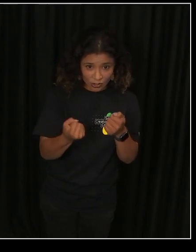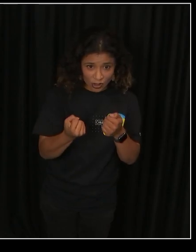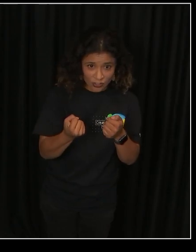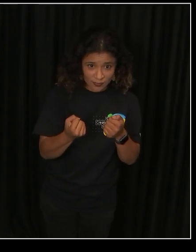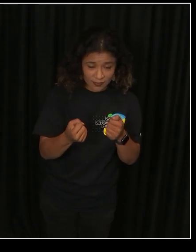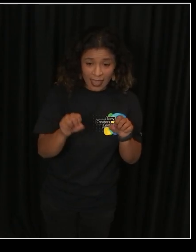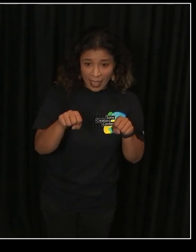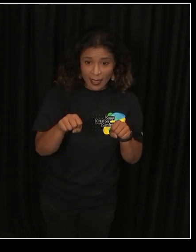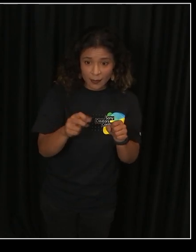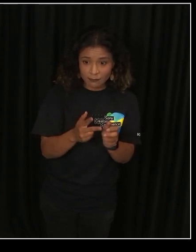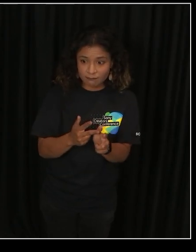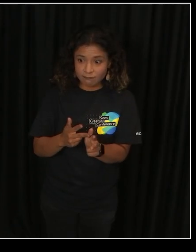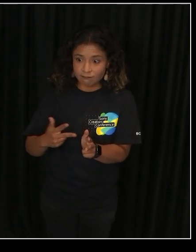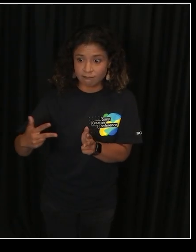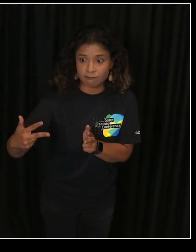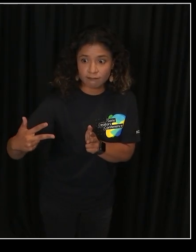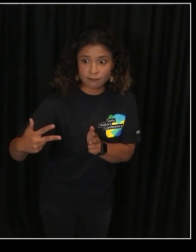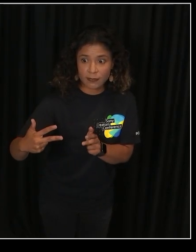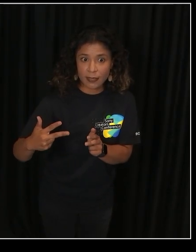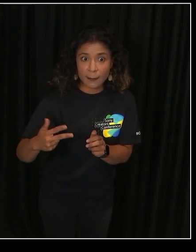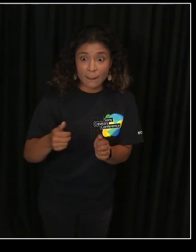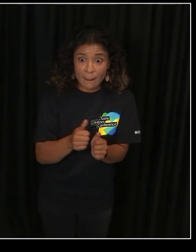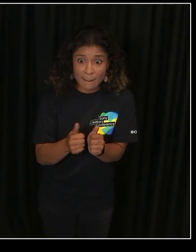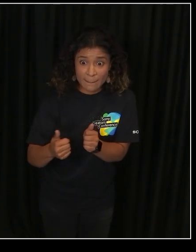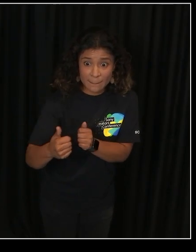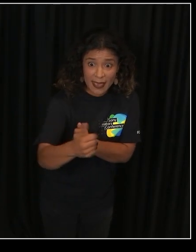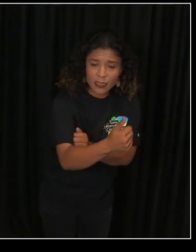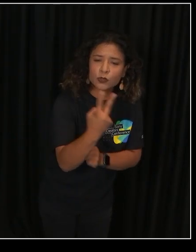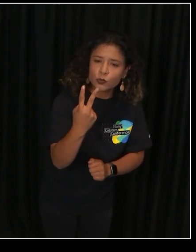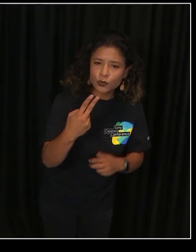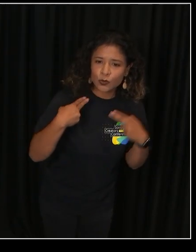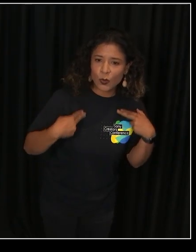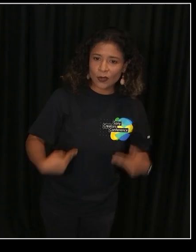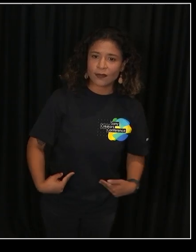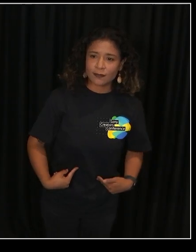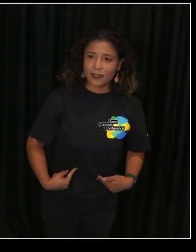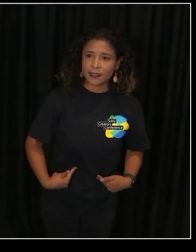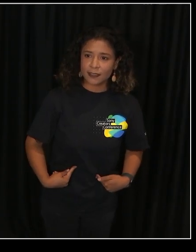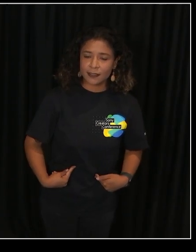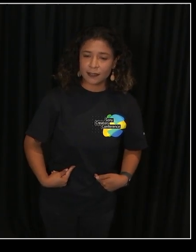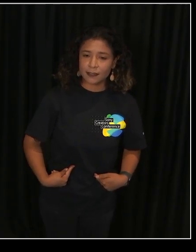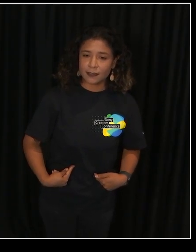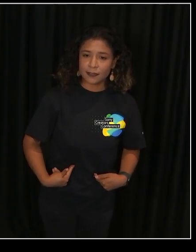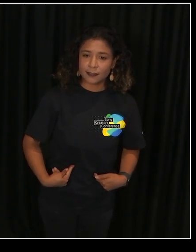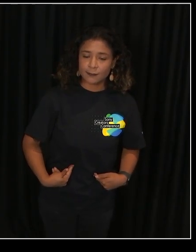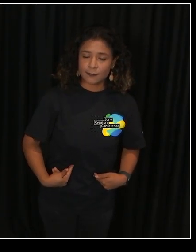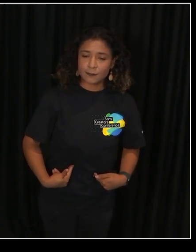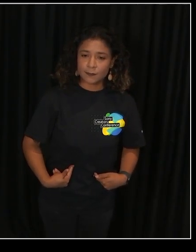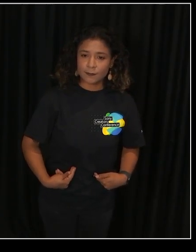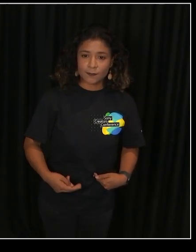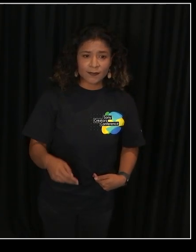come out of that corner both passing two humans and it's not like we planned and trained